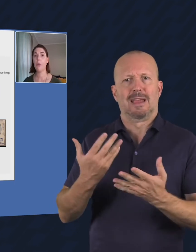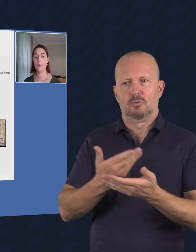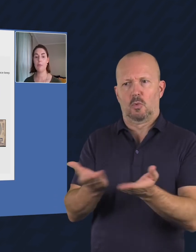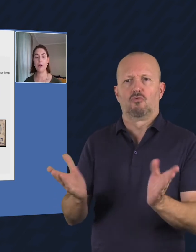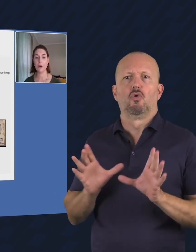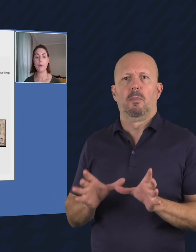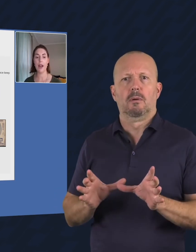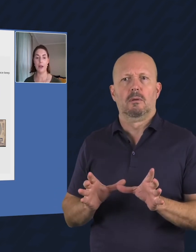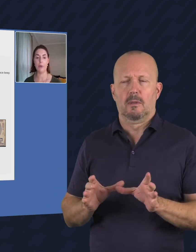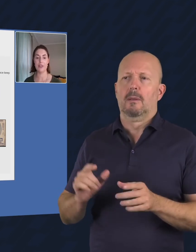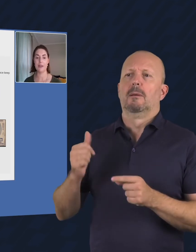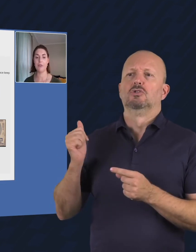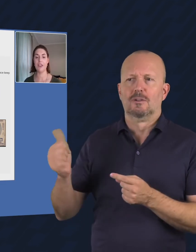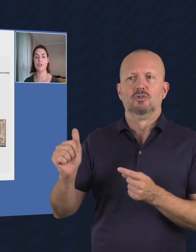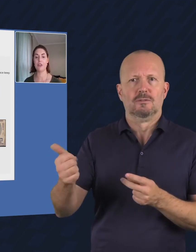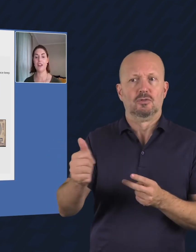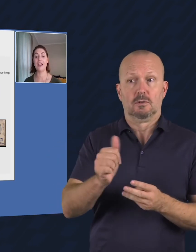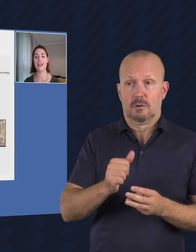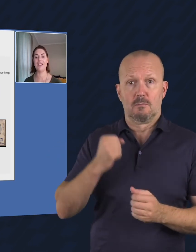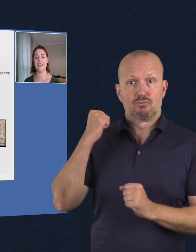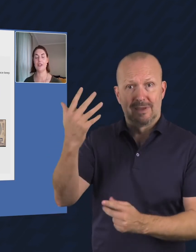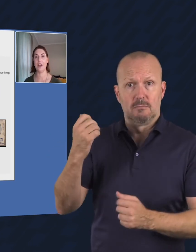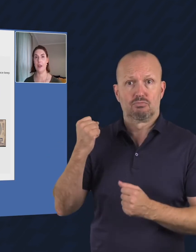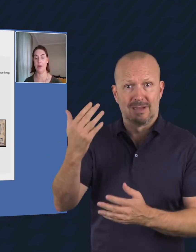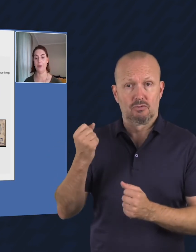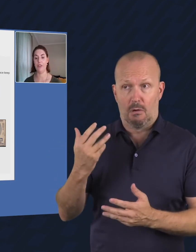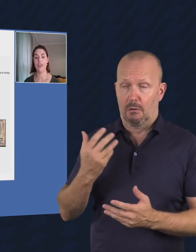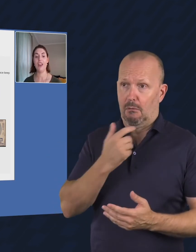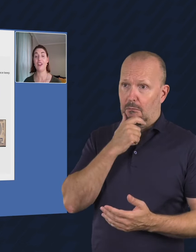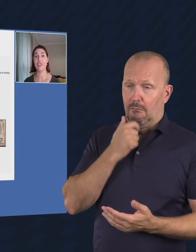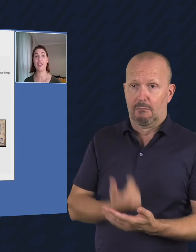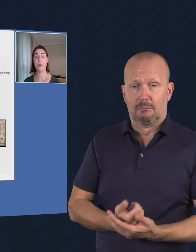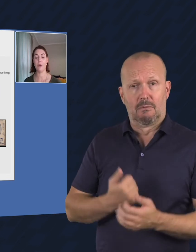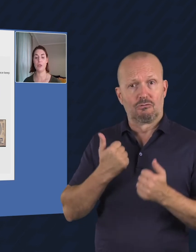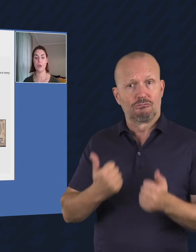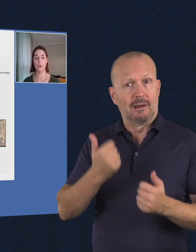We were blown away with some of the intriguing ideas they came back with, and I think they were, too.